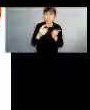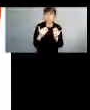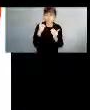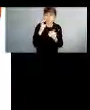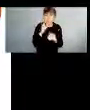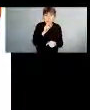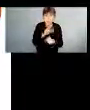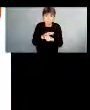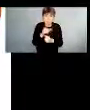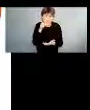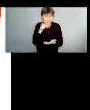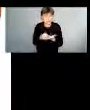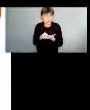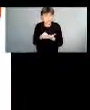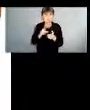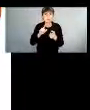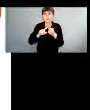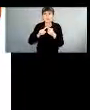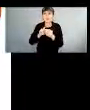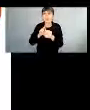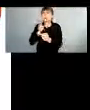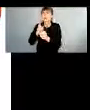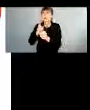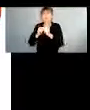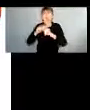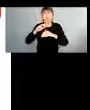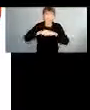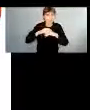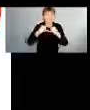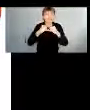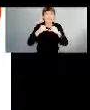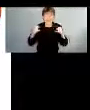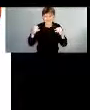to partake in an online residency and you receive that letter after the fact, let us